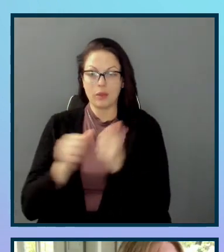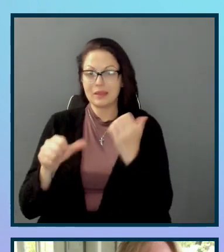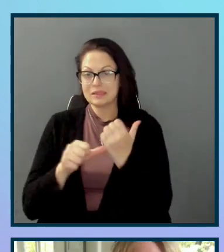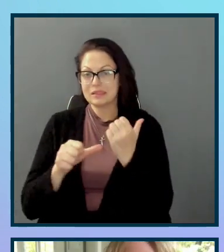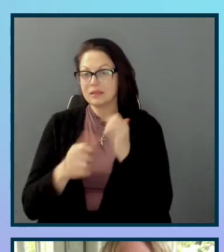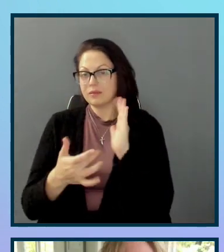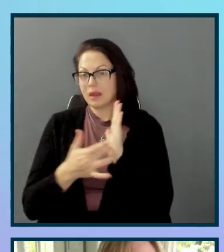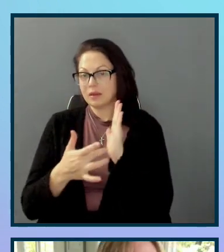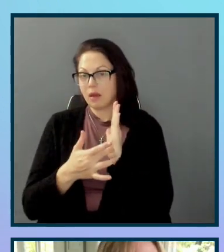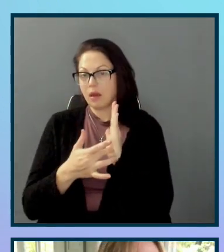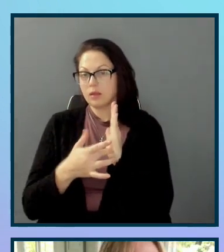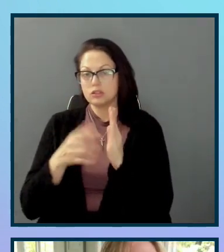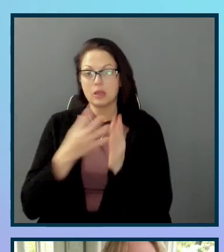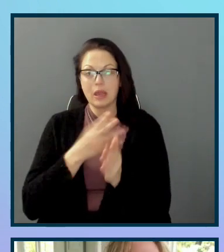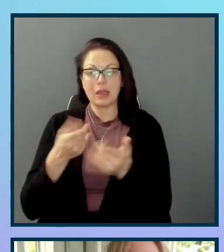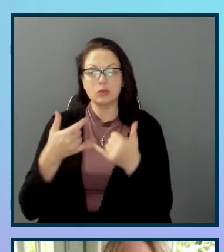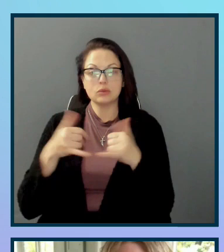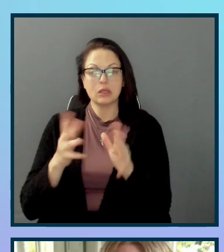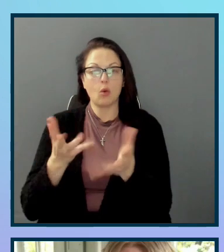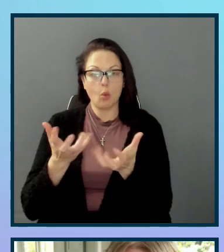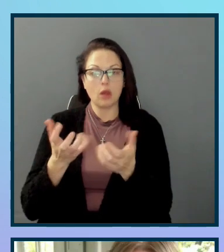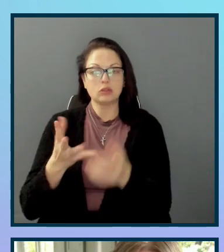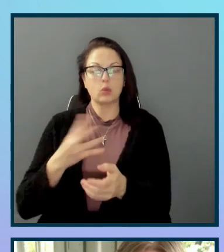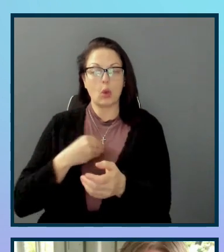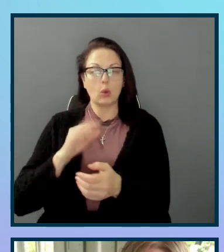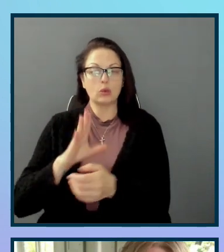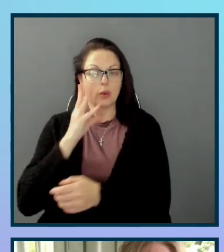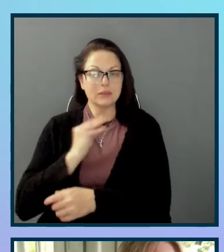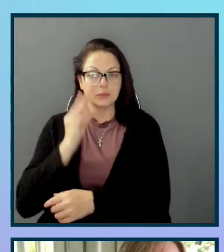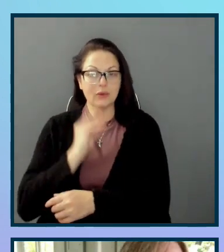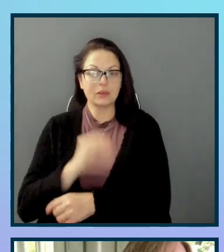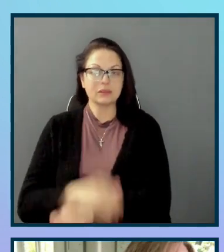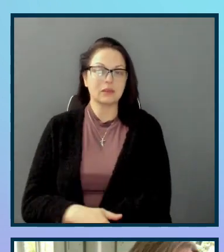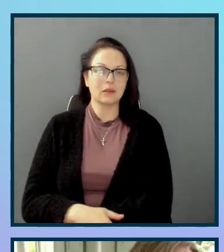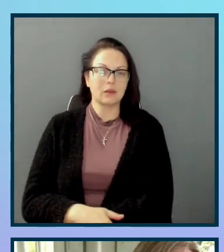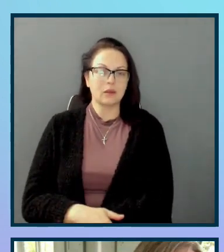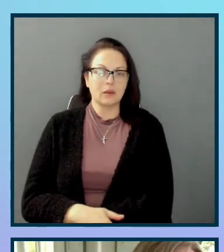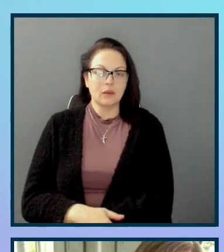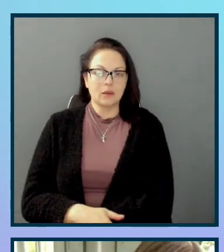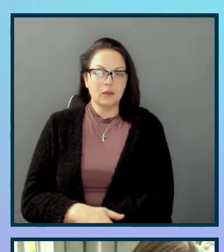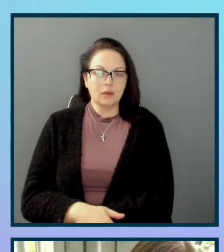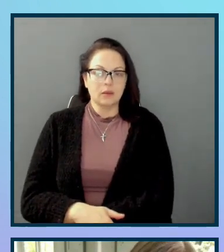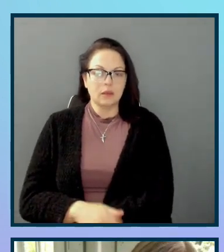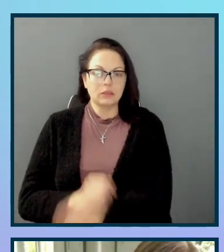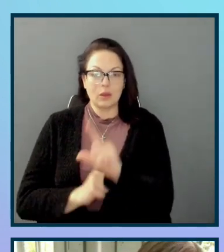and you still wanna own your experience. Here's another example. On the left, I'm looking at an image, which, I don't know what that is.